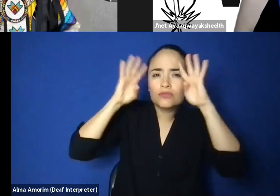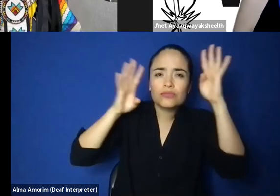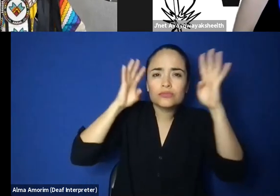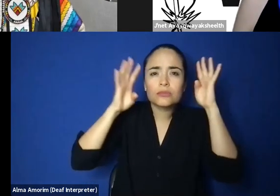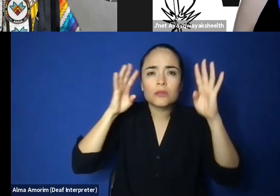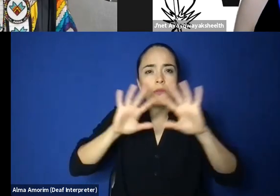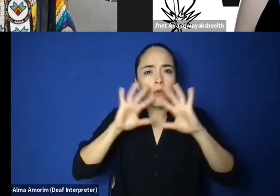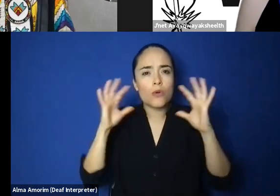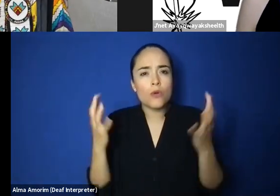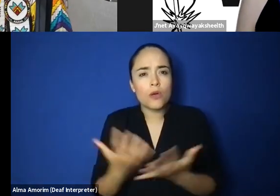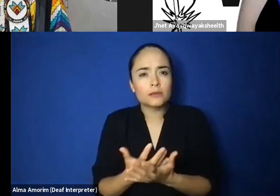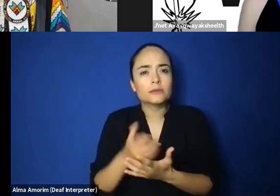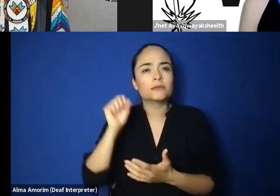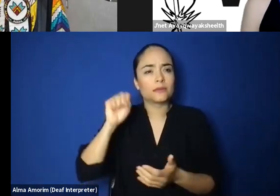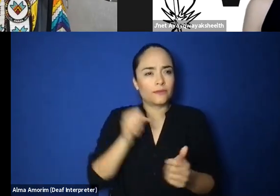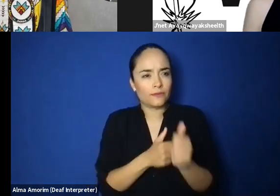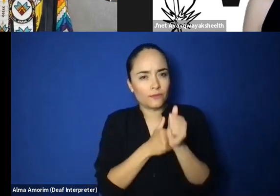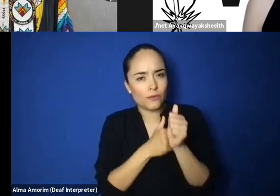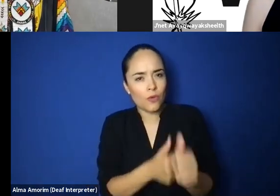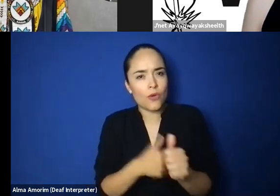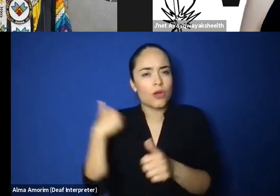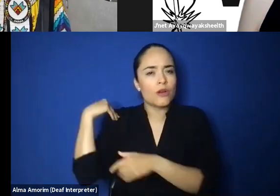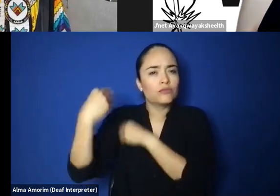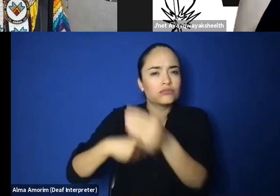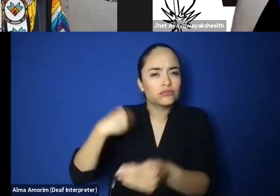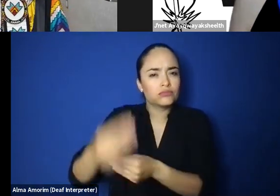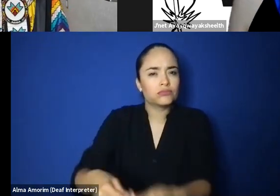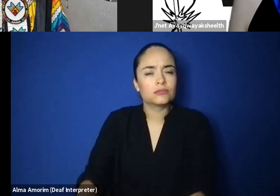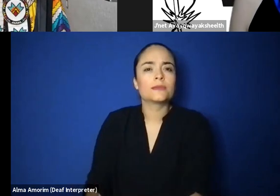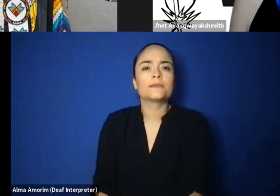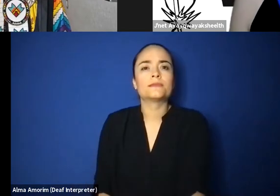moves that all grass dancers do, and then we kind of make it our own. So no two grass dancers will